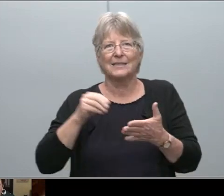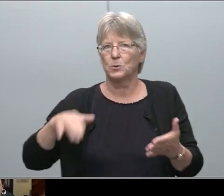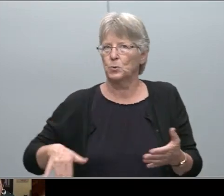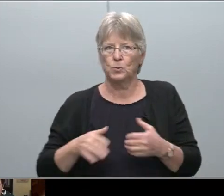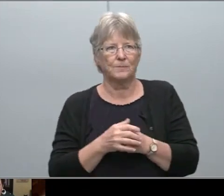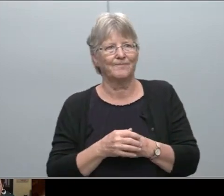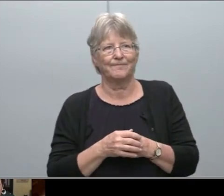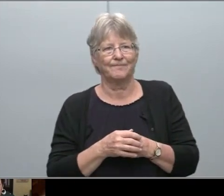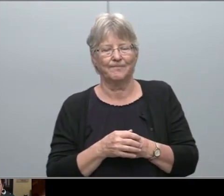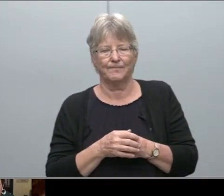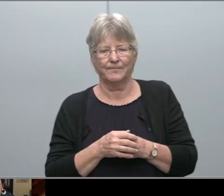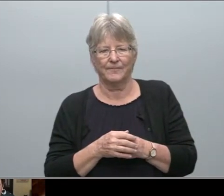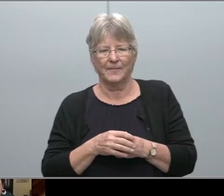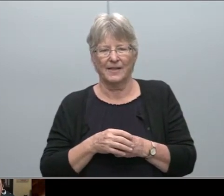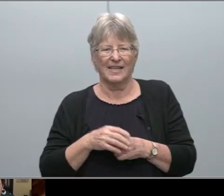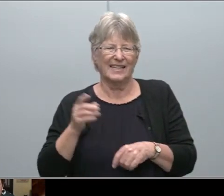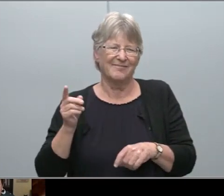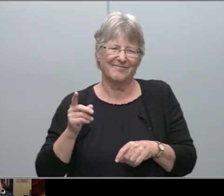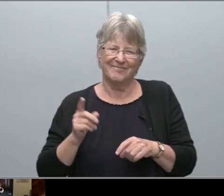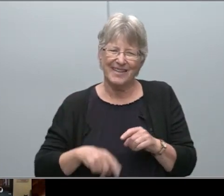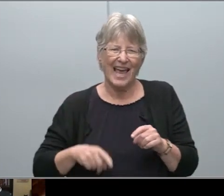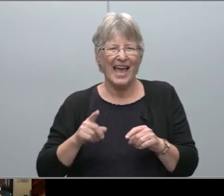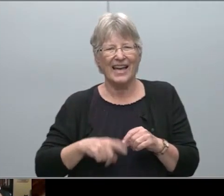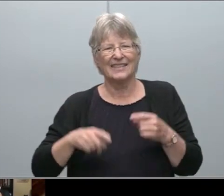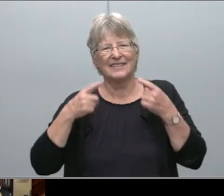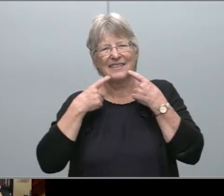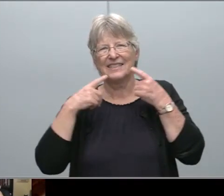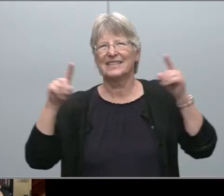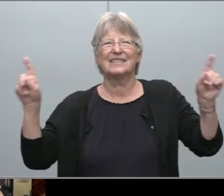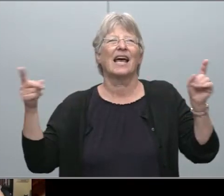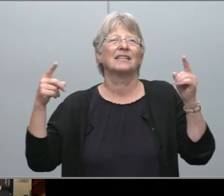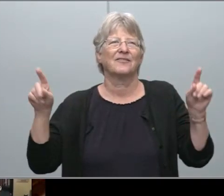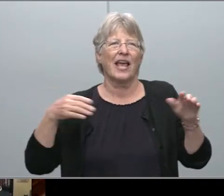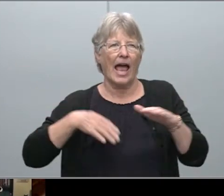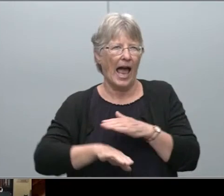So I just wanted to thank and introduce Mr. Robert Tagorda,